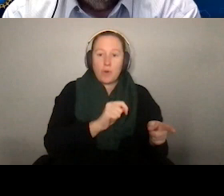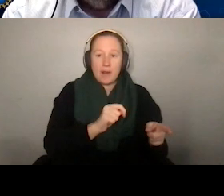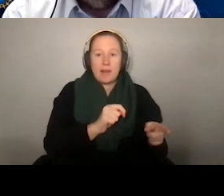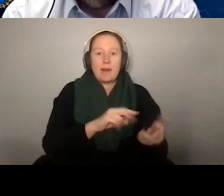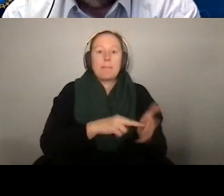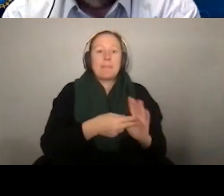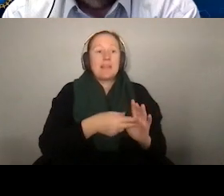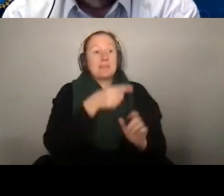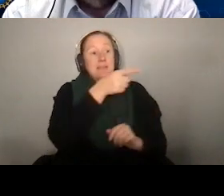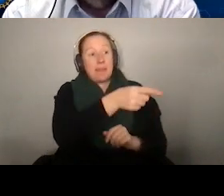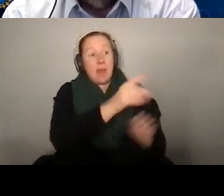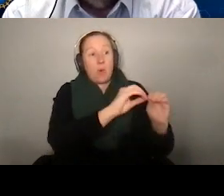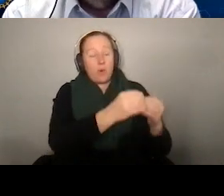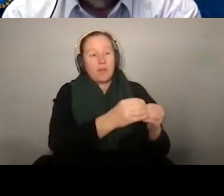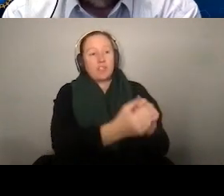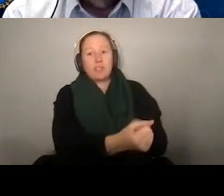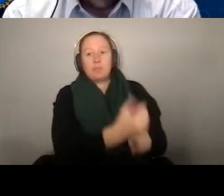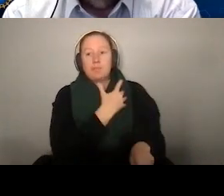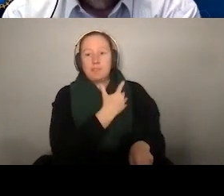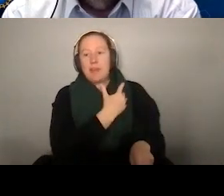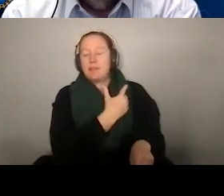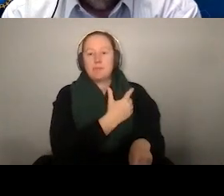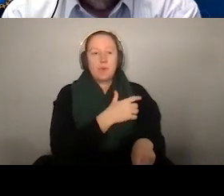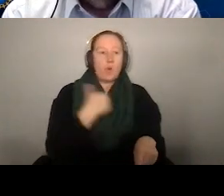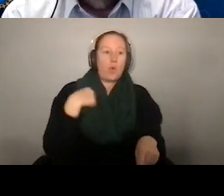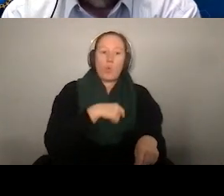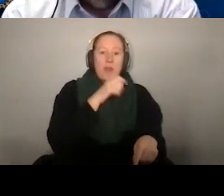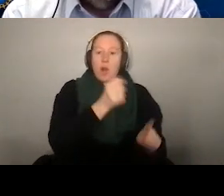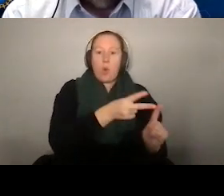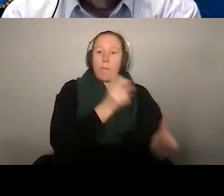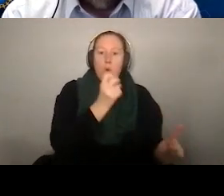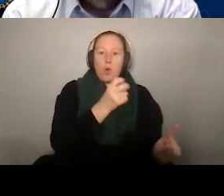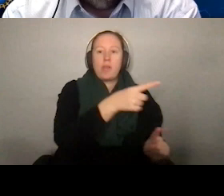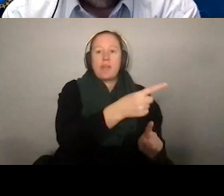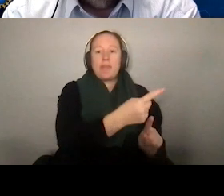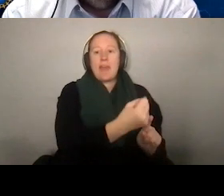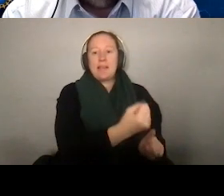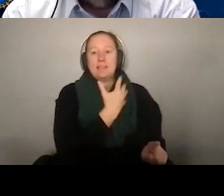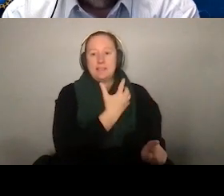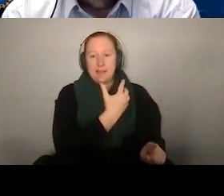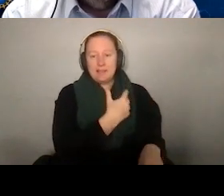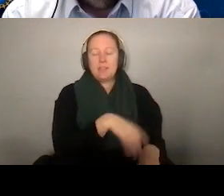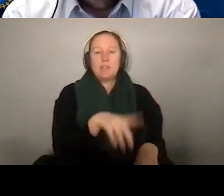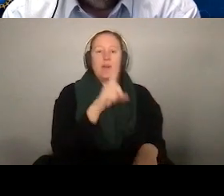instead of it being pulled in to different accounts, for example, to pay a bill or make a purchase.